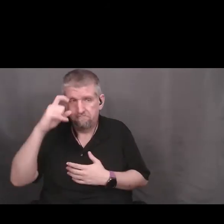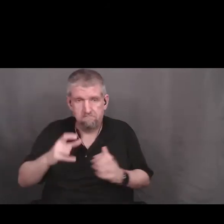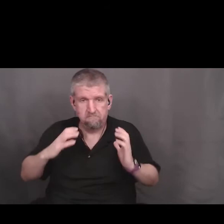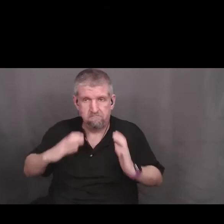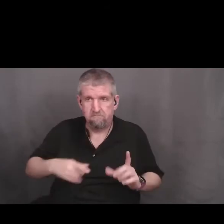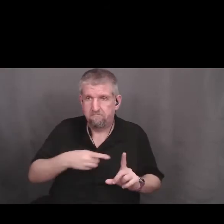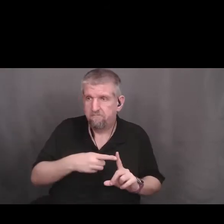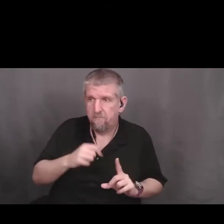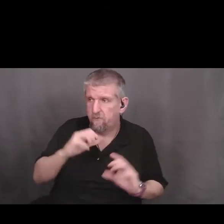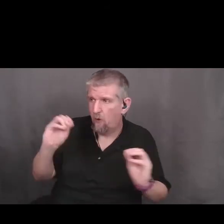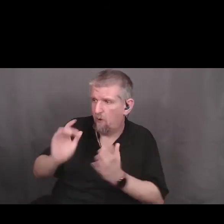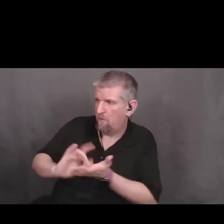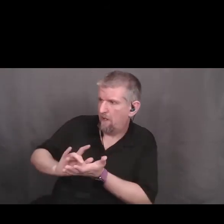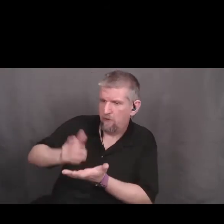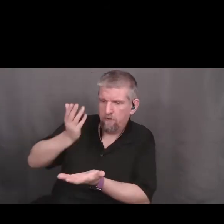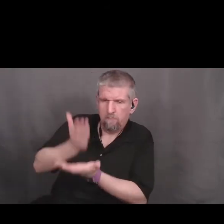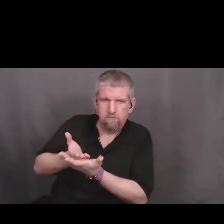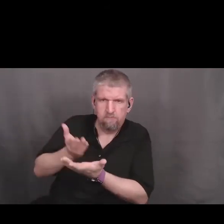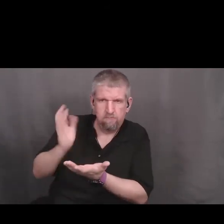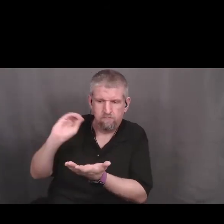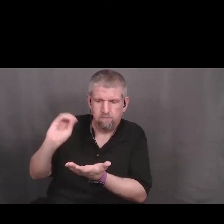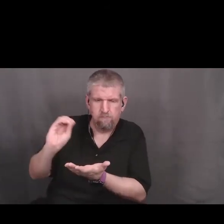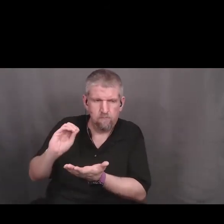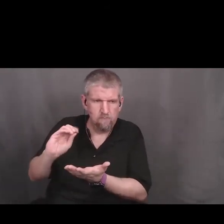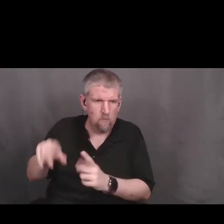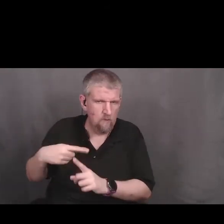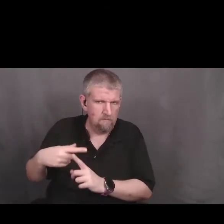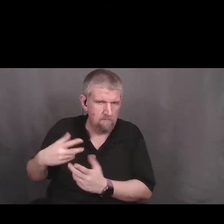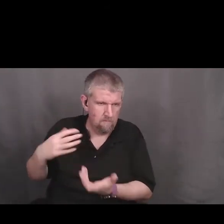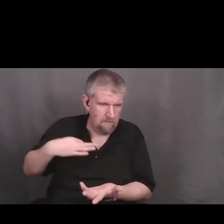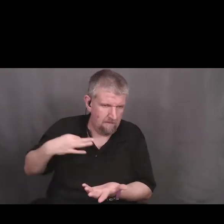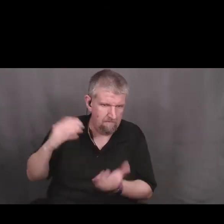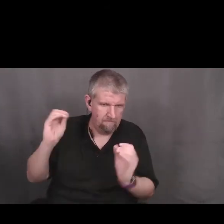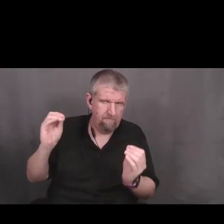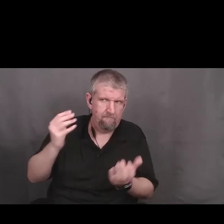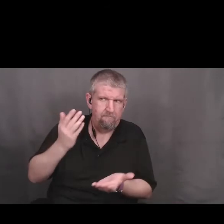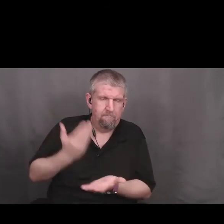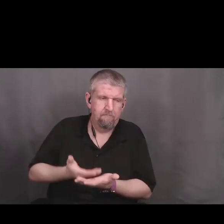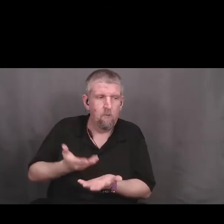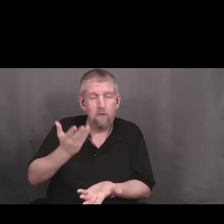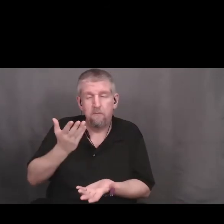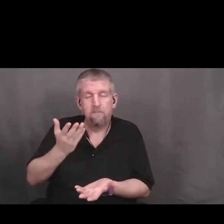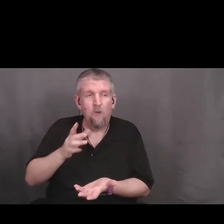any medical records at the time of the application for services, it could be that those records are outdated,